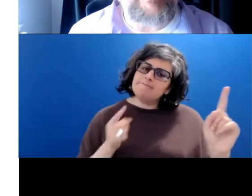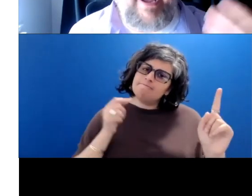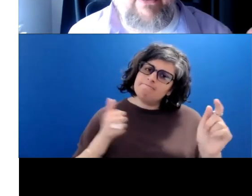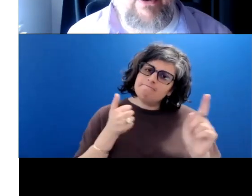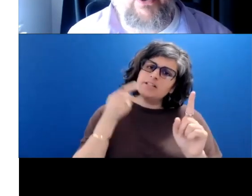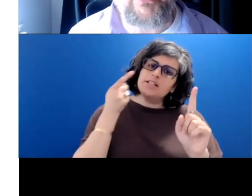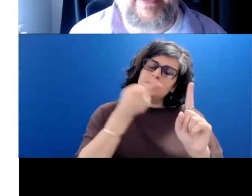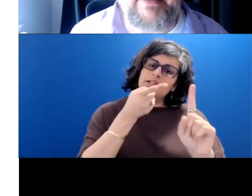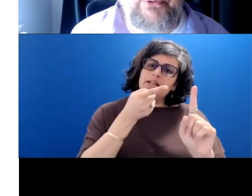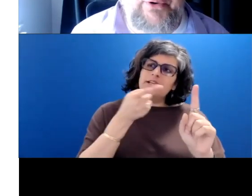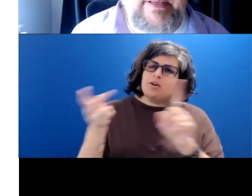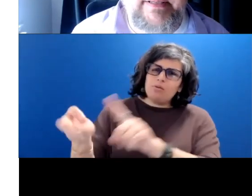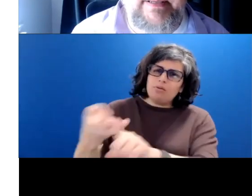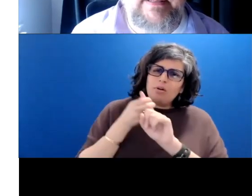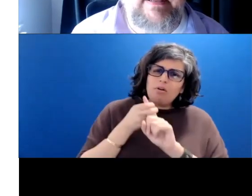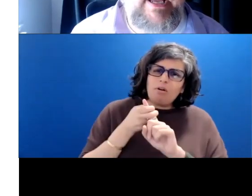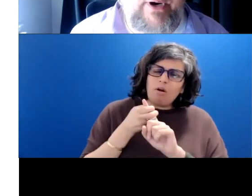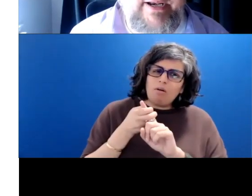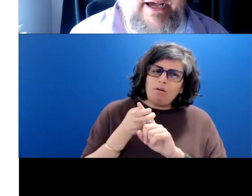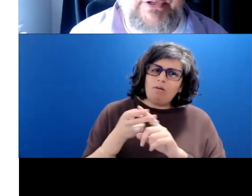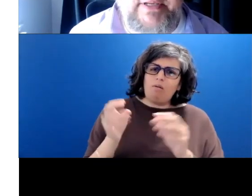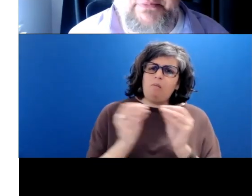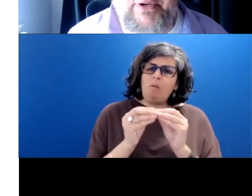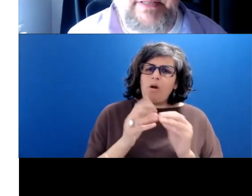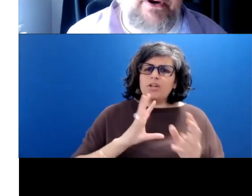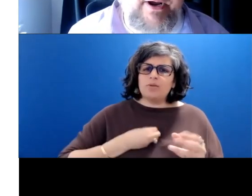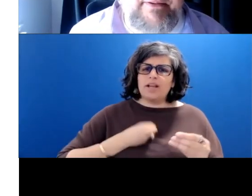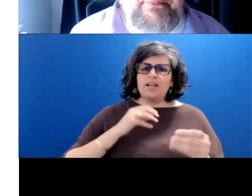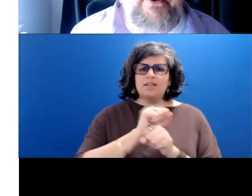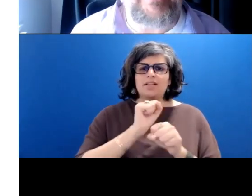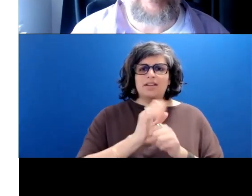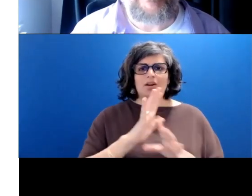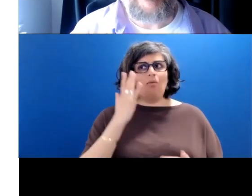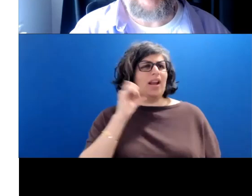and gather more trans employees. 'Cause hey, why not? Trans employees are great employees."